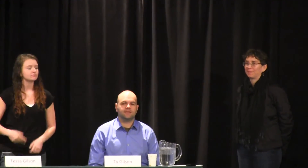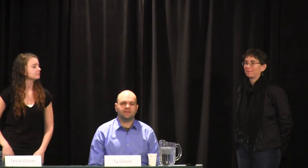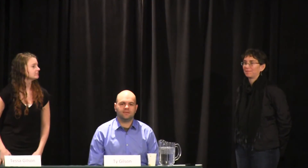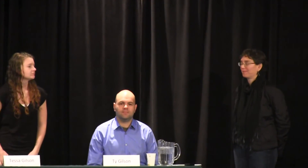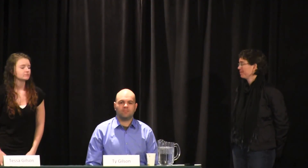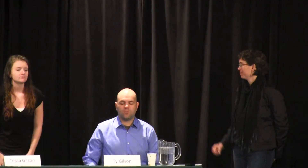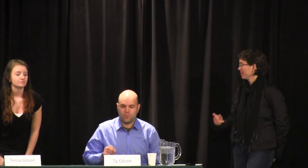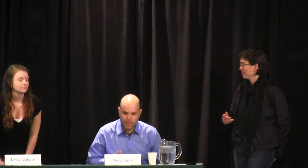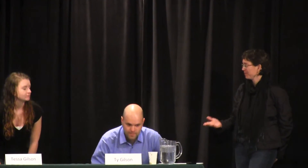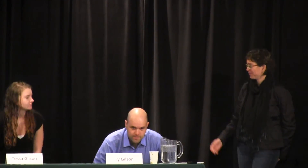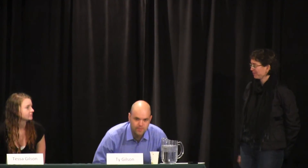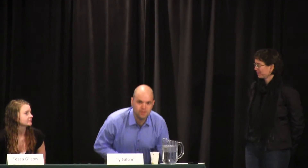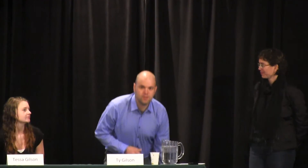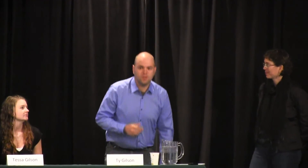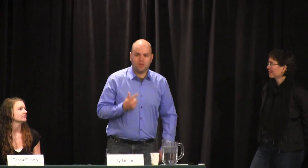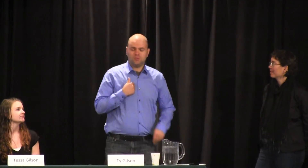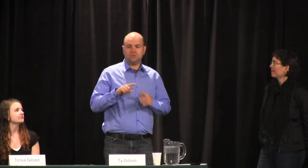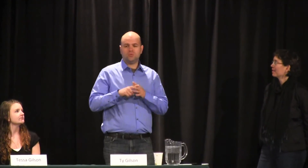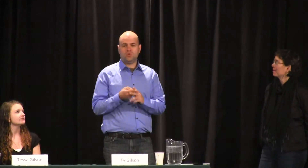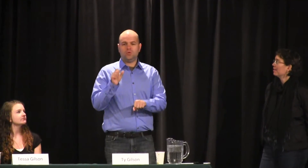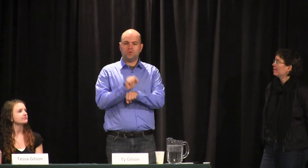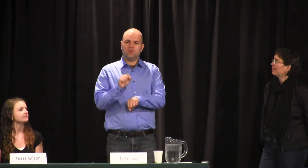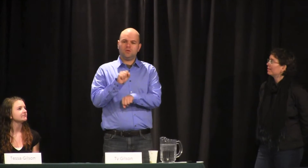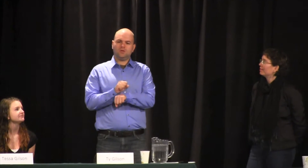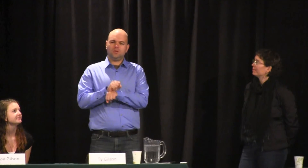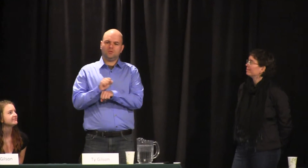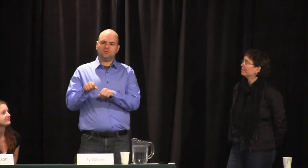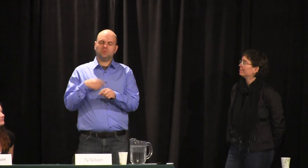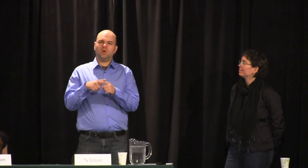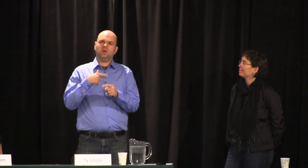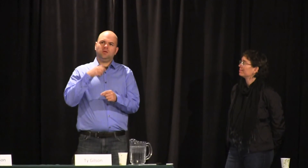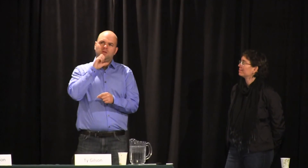Ty: Well, I started working --